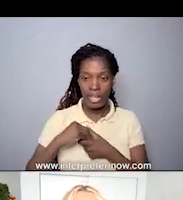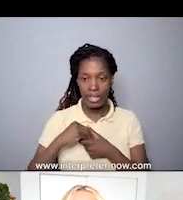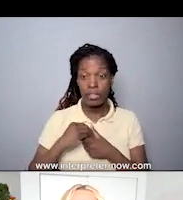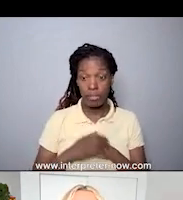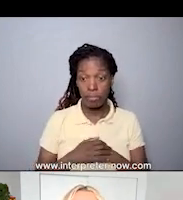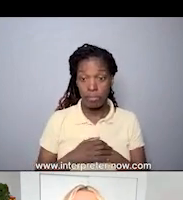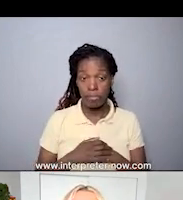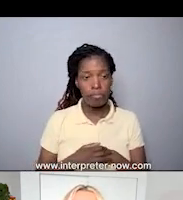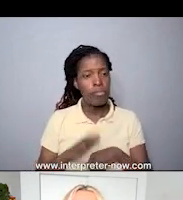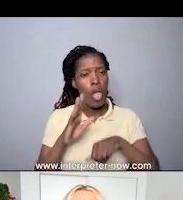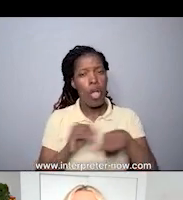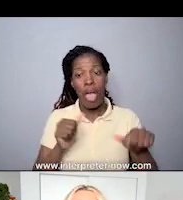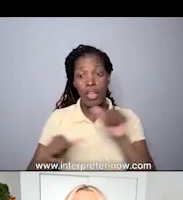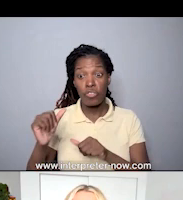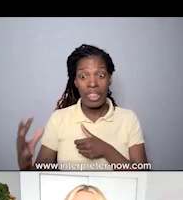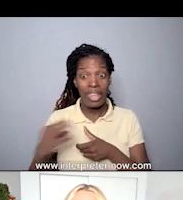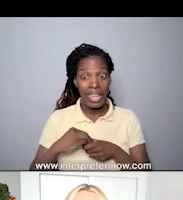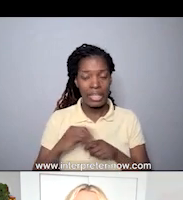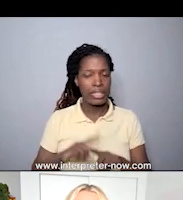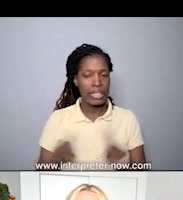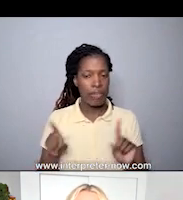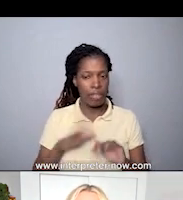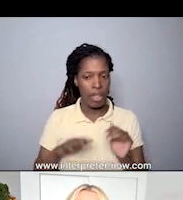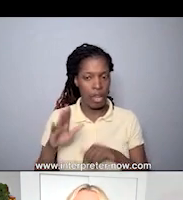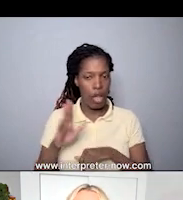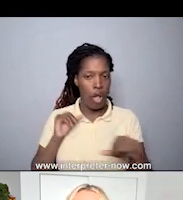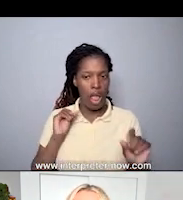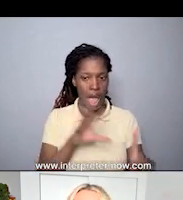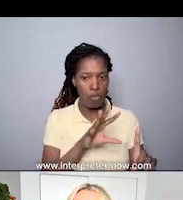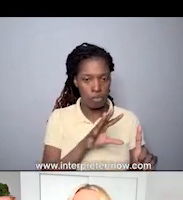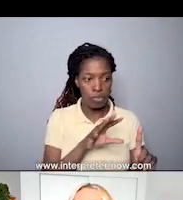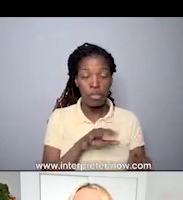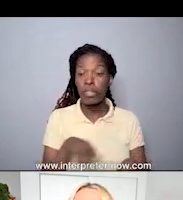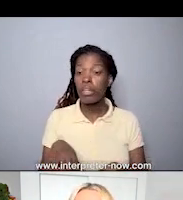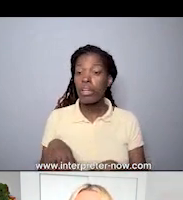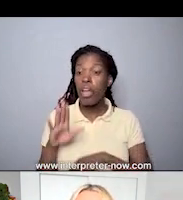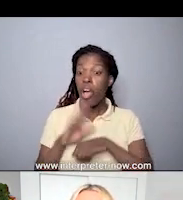Calling each other in is different from calling each other out, which calling somebody out